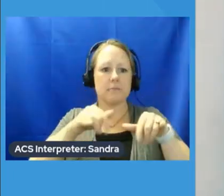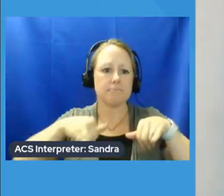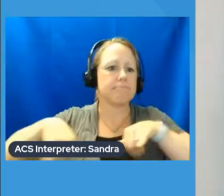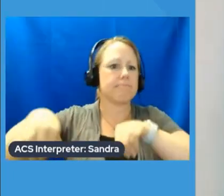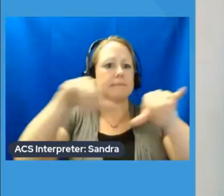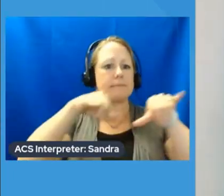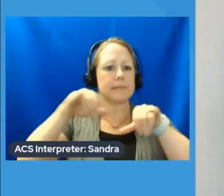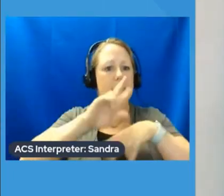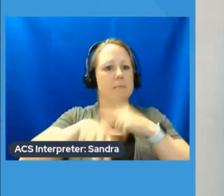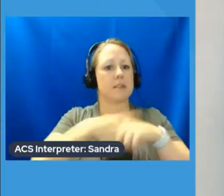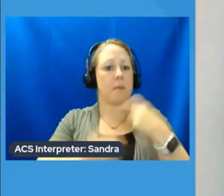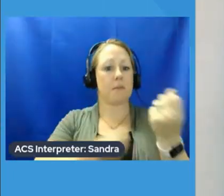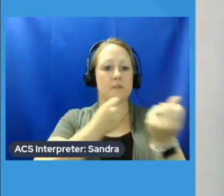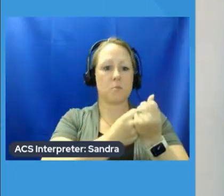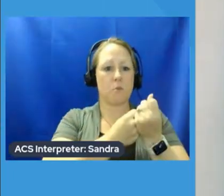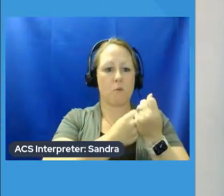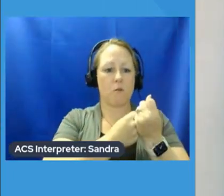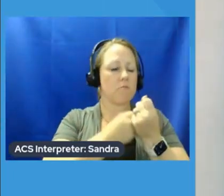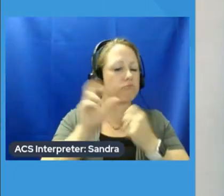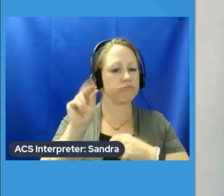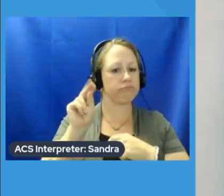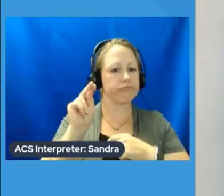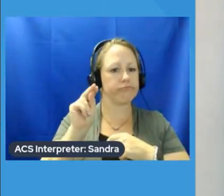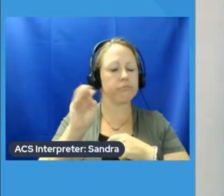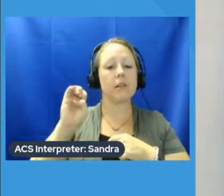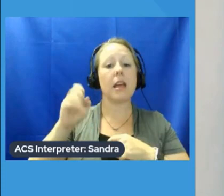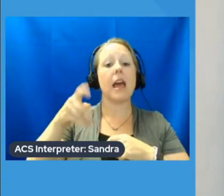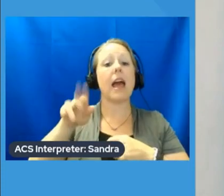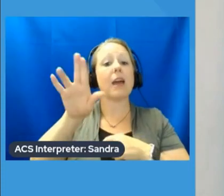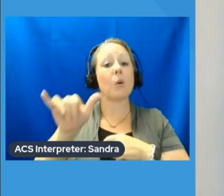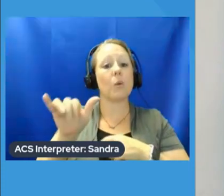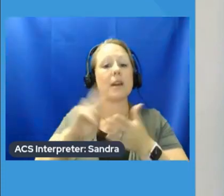Equity is about giving the just right supports.